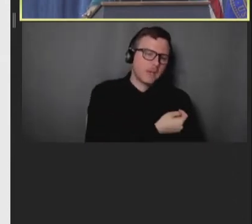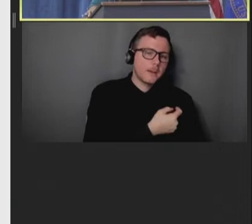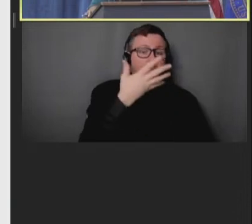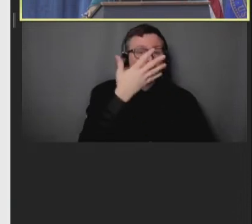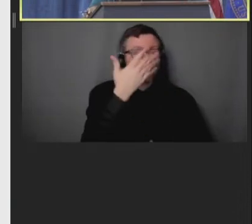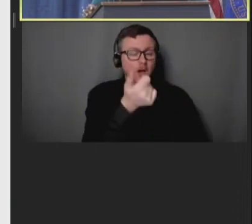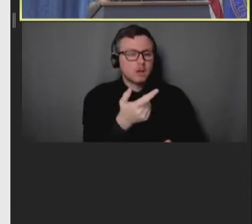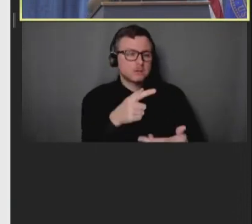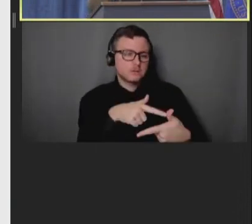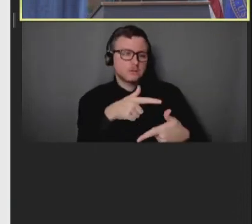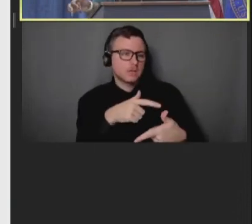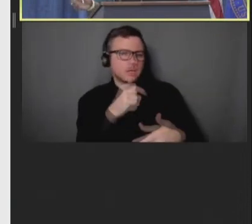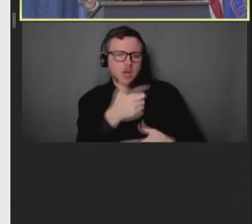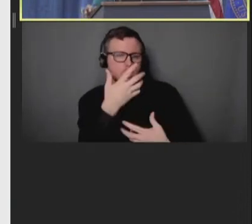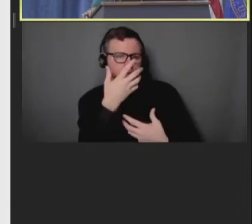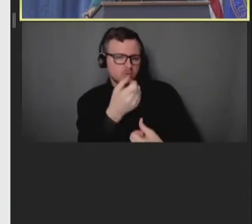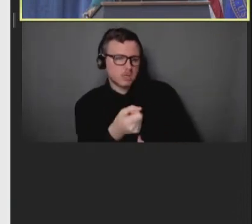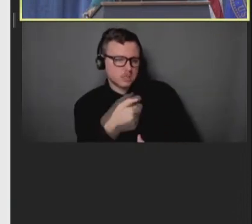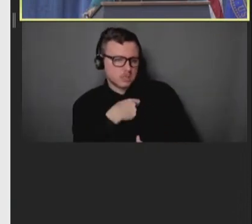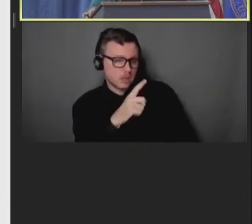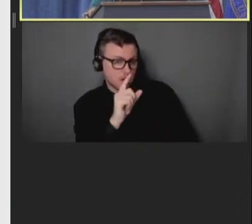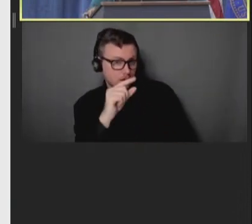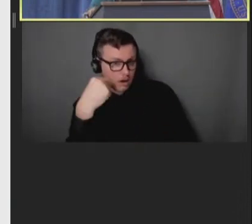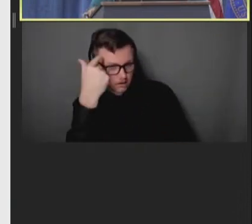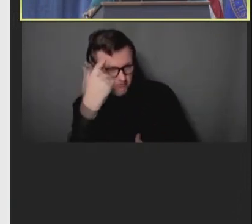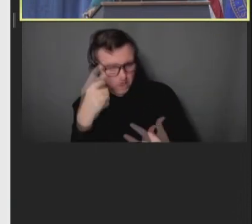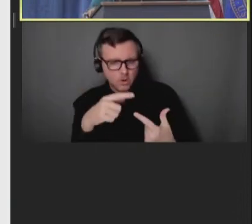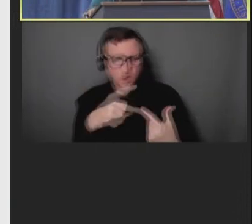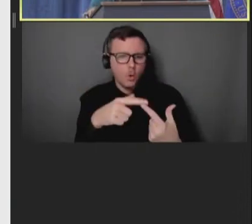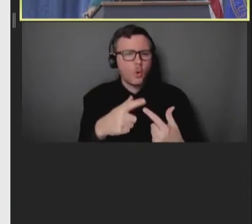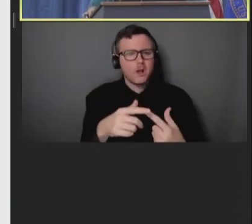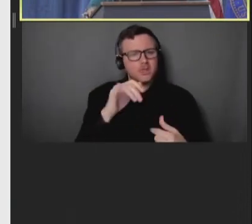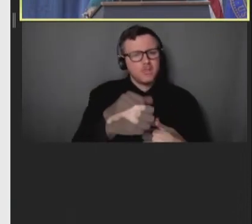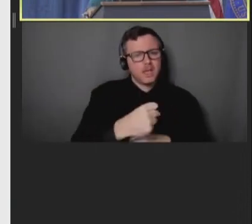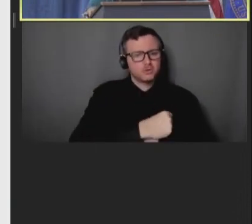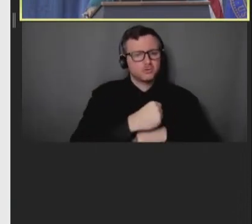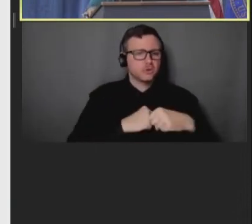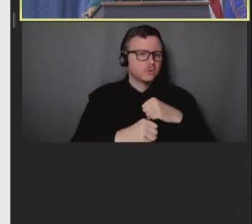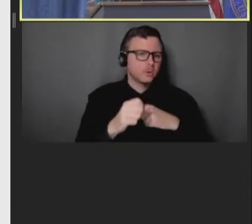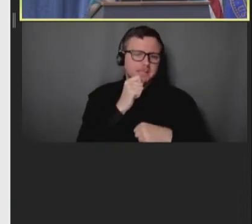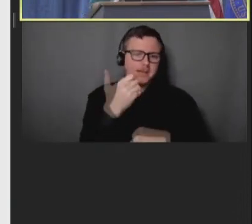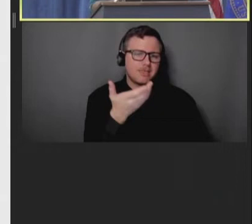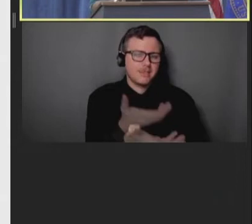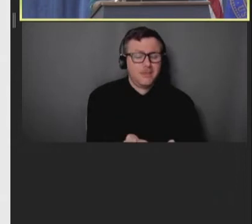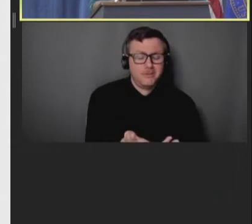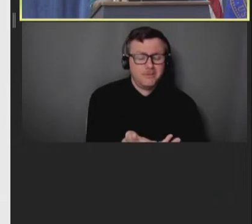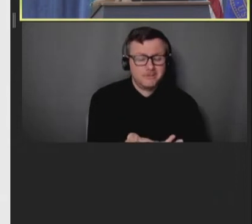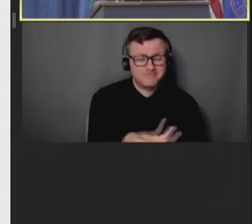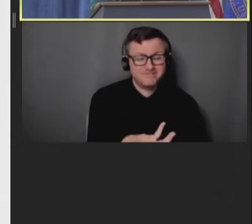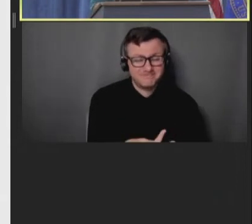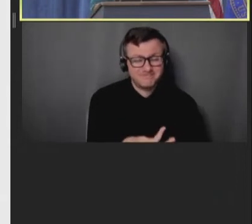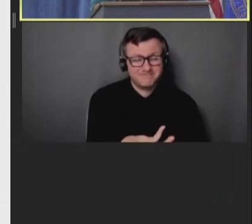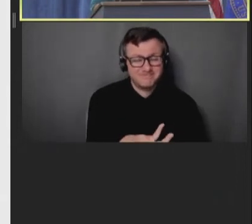or just because the physical infrastructure was just not there. And I think the work that we did